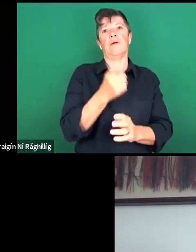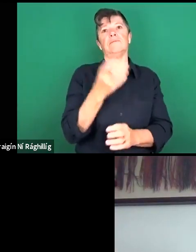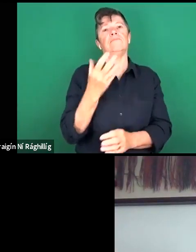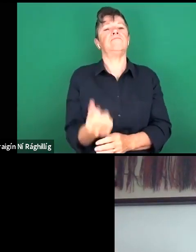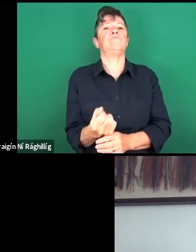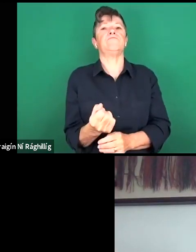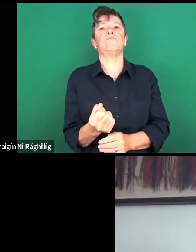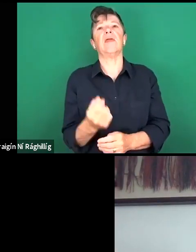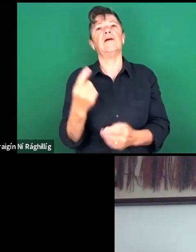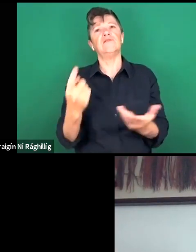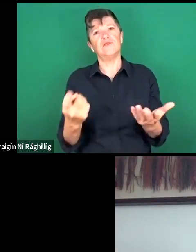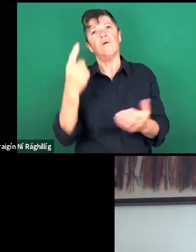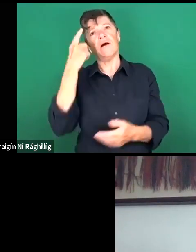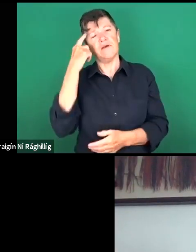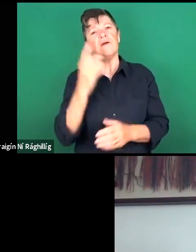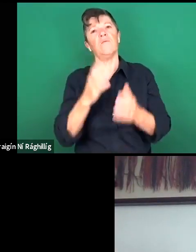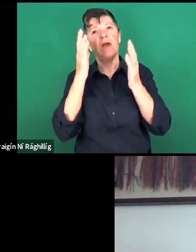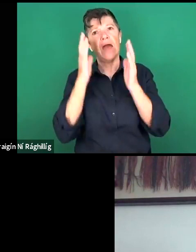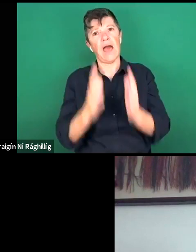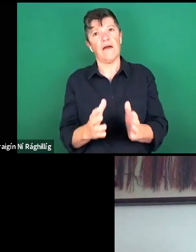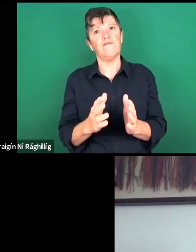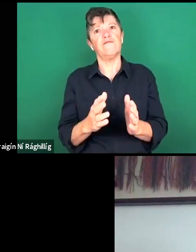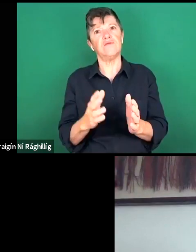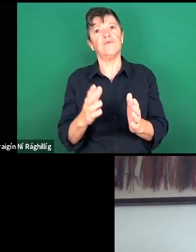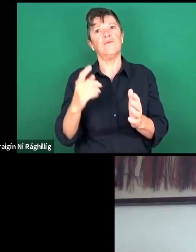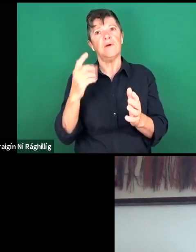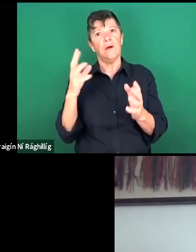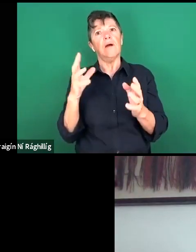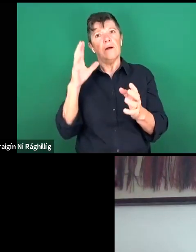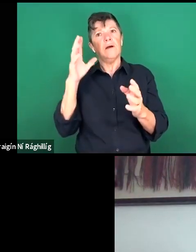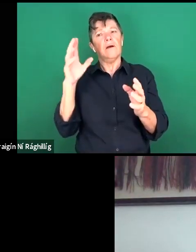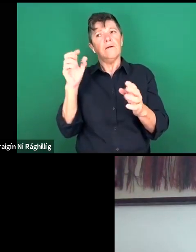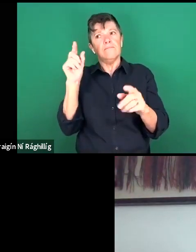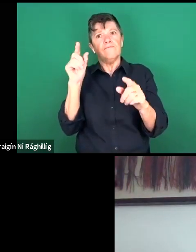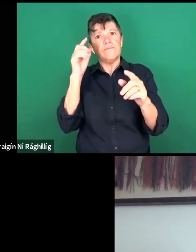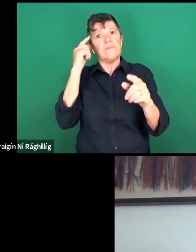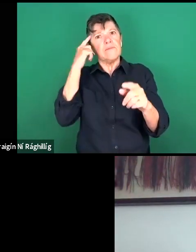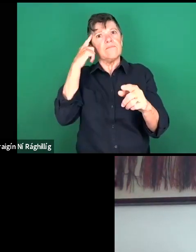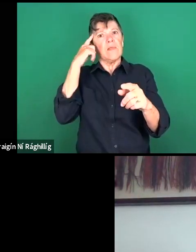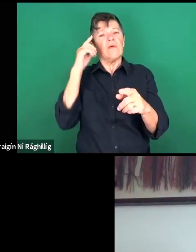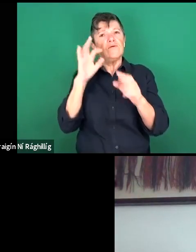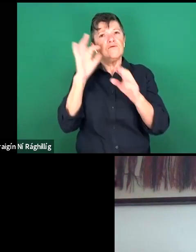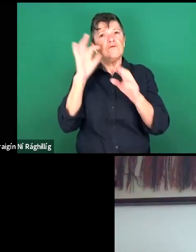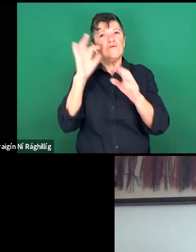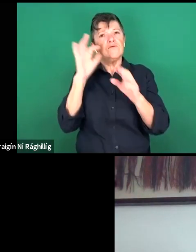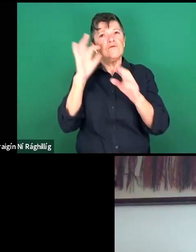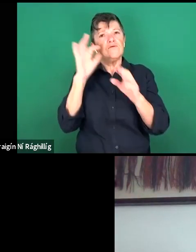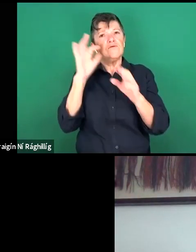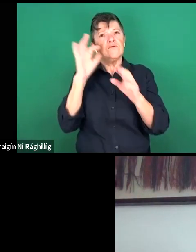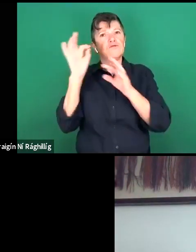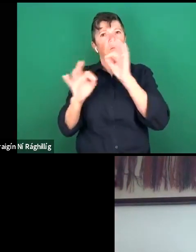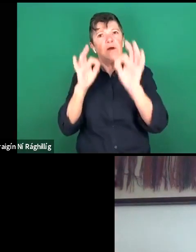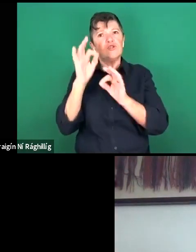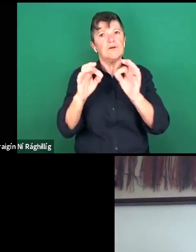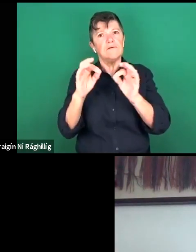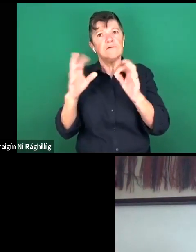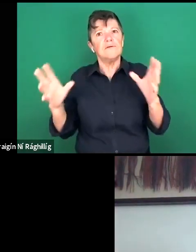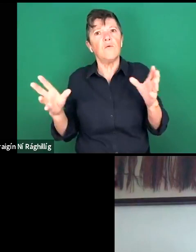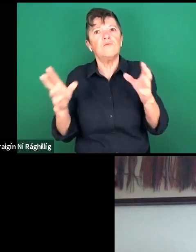we know greatest changes have been brought about by people on the ground by activism and